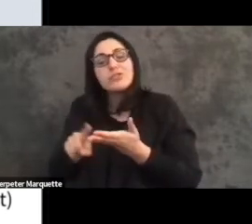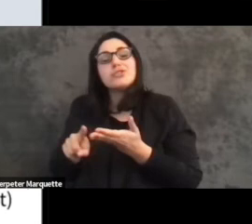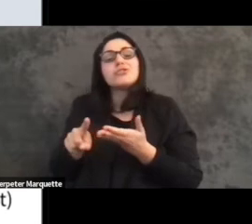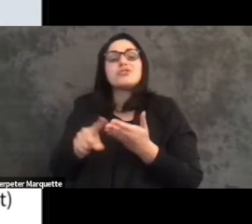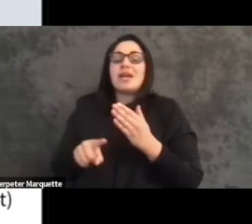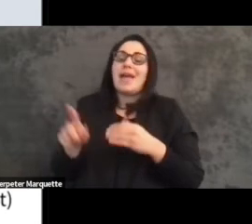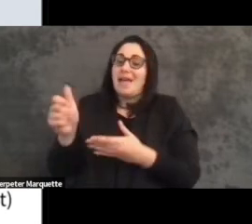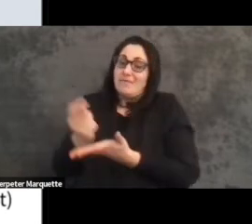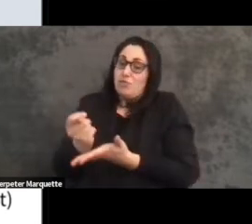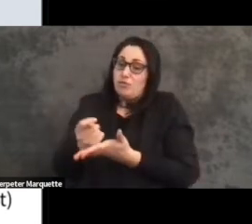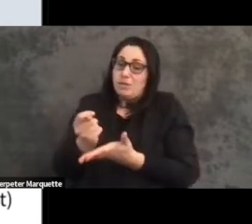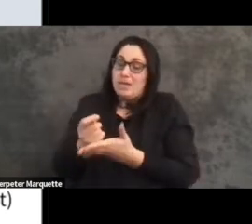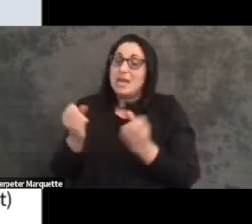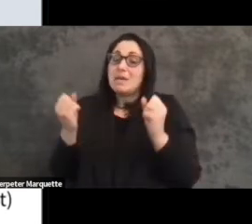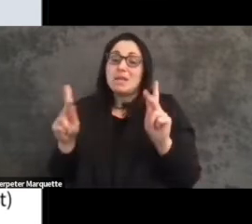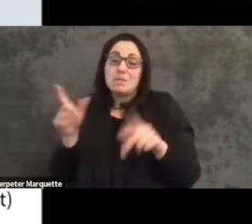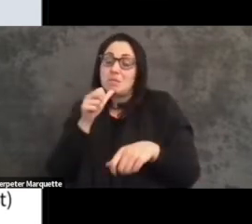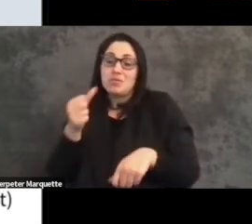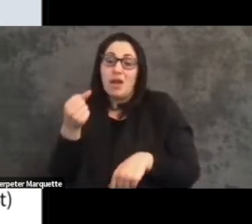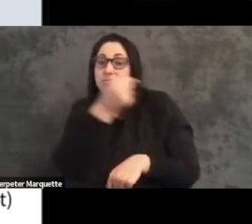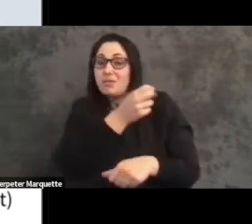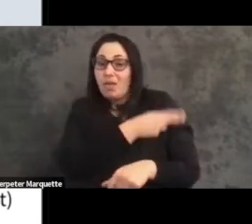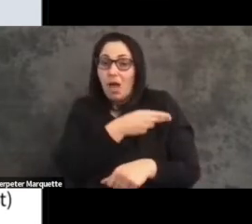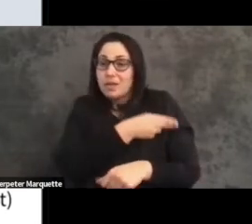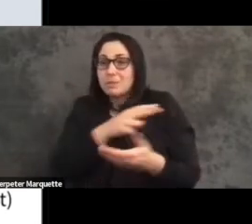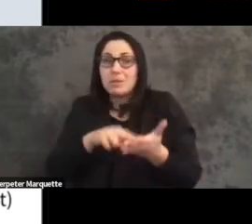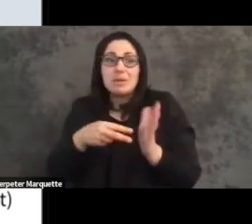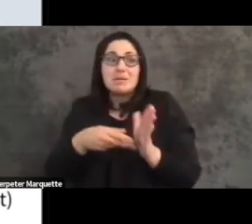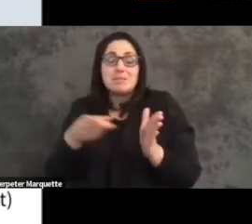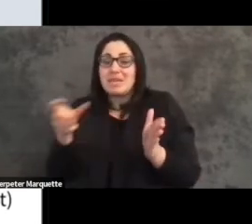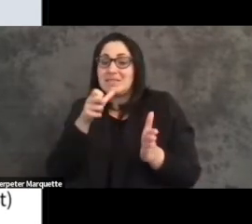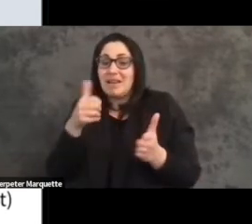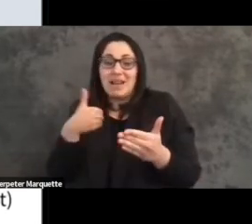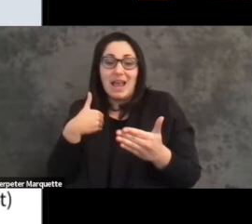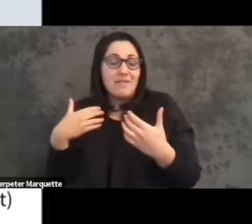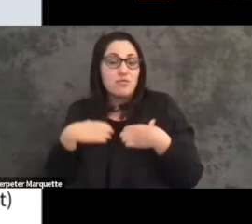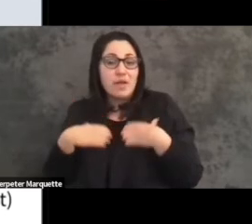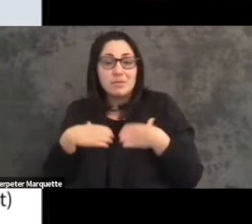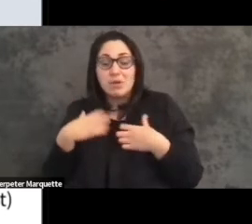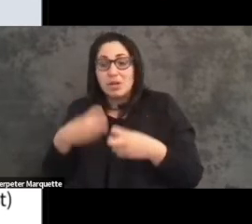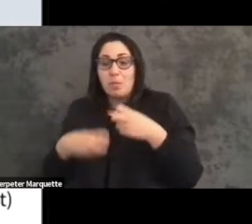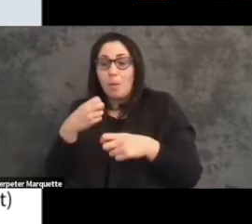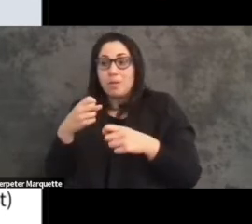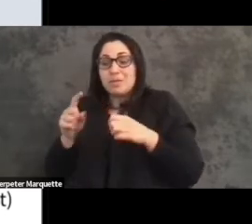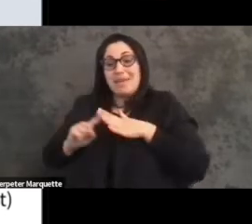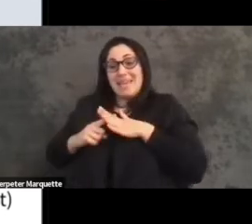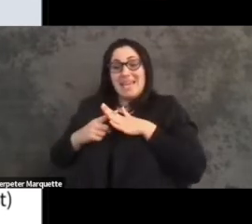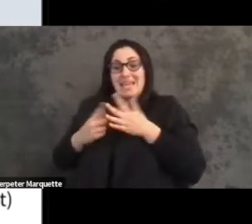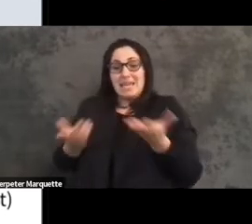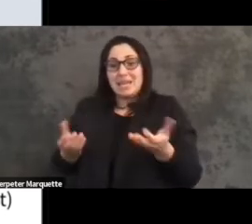of patients in studies and also in treatment. Most Long COVID patients were not hospitalized.